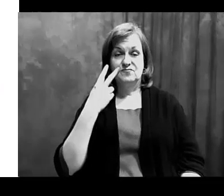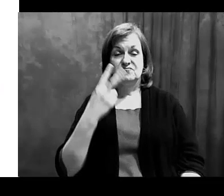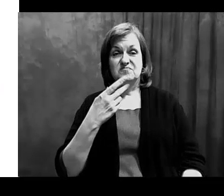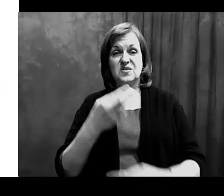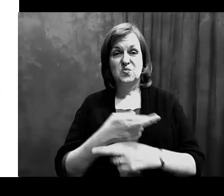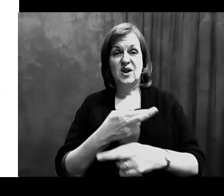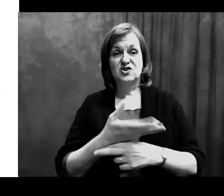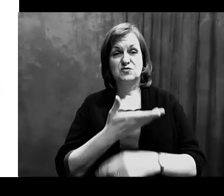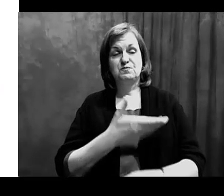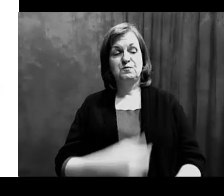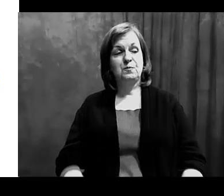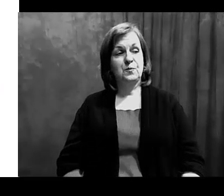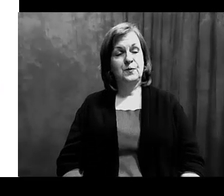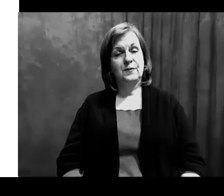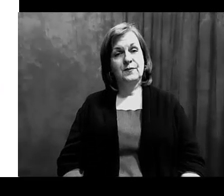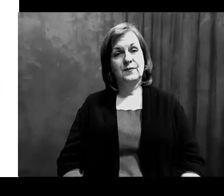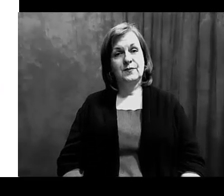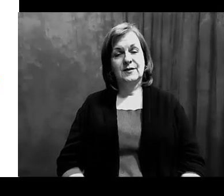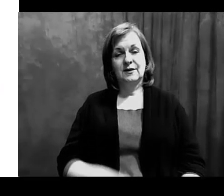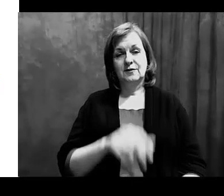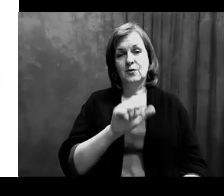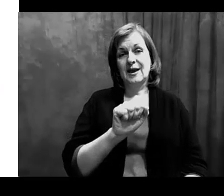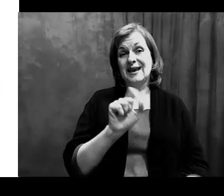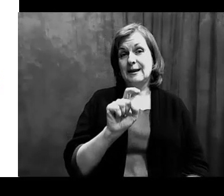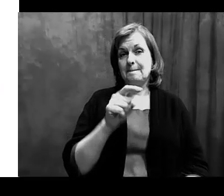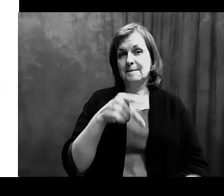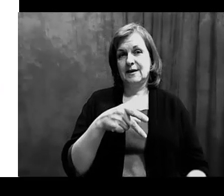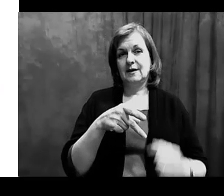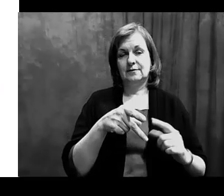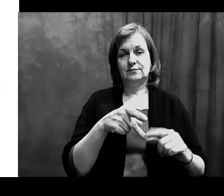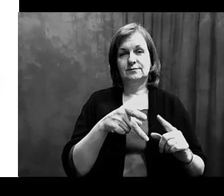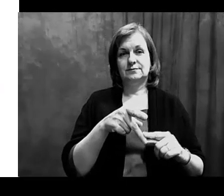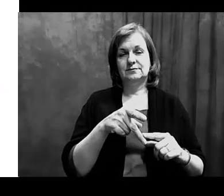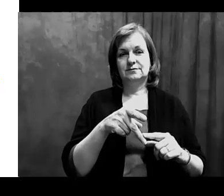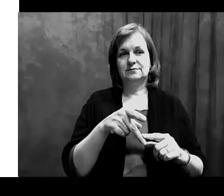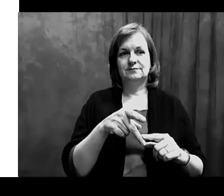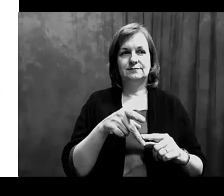this is how it works we take that ATP